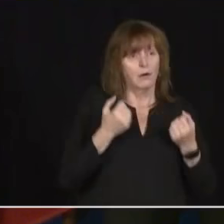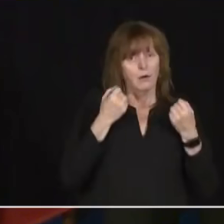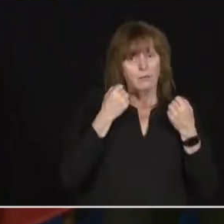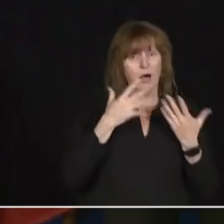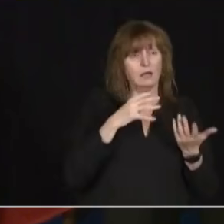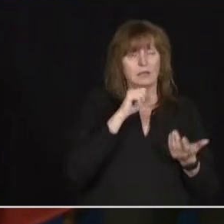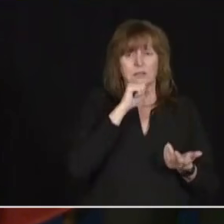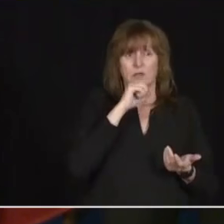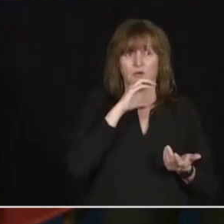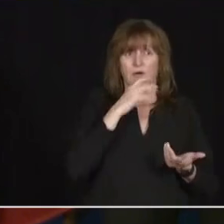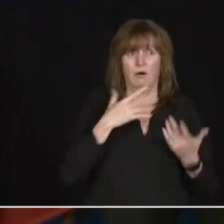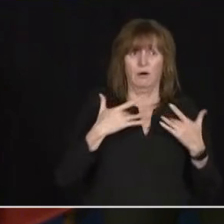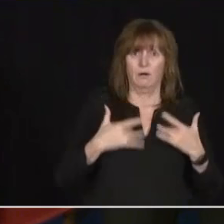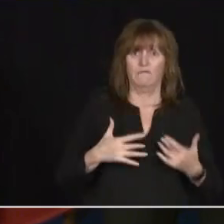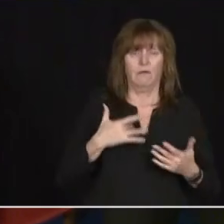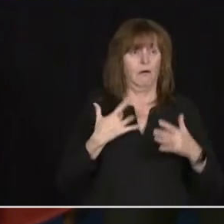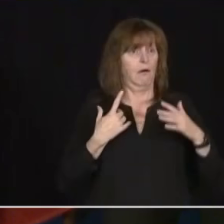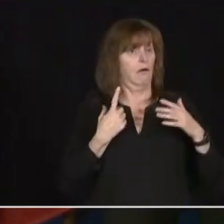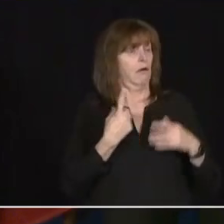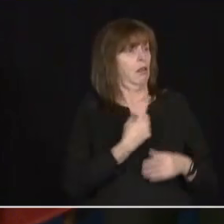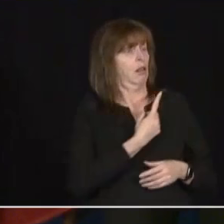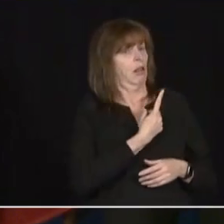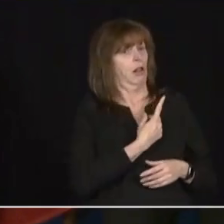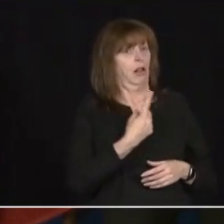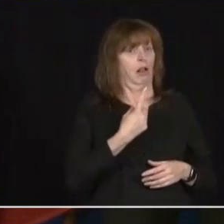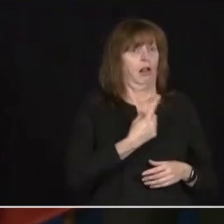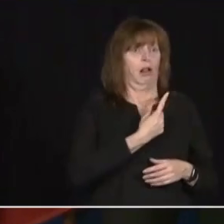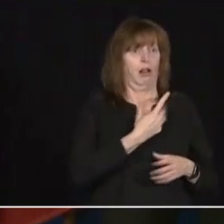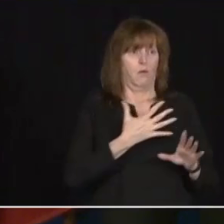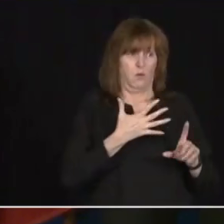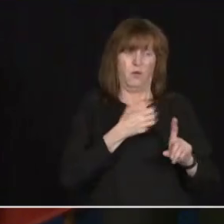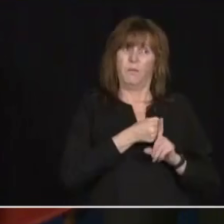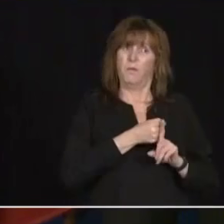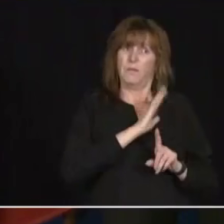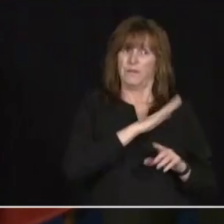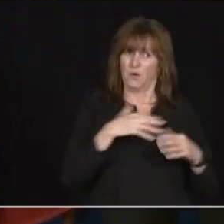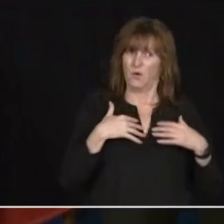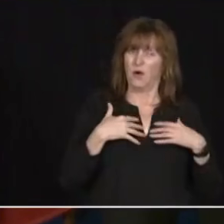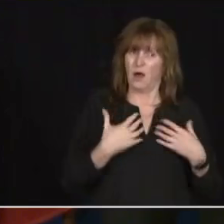are depress and isolate and that has negative health impacts. Should